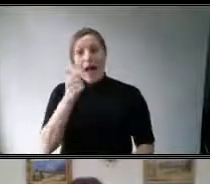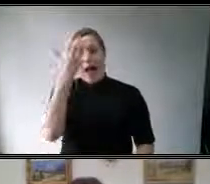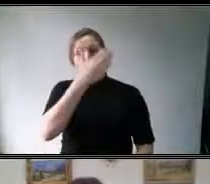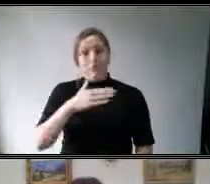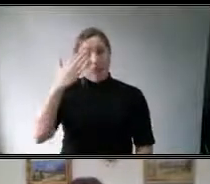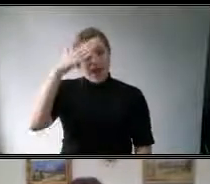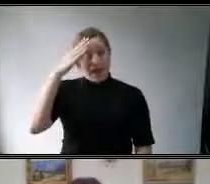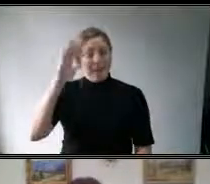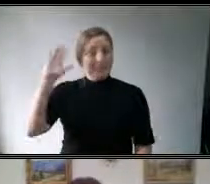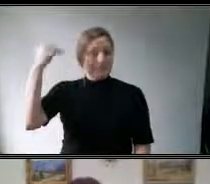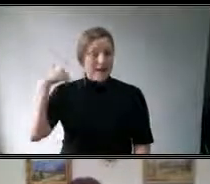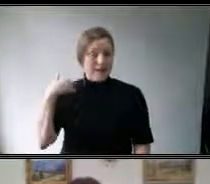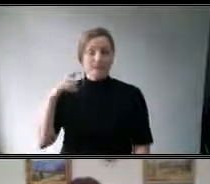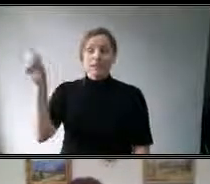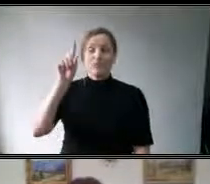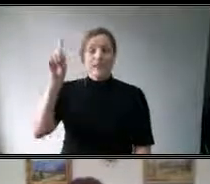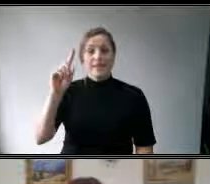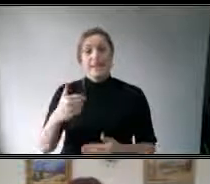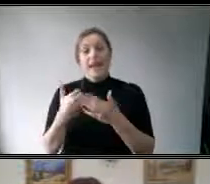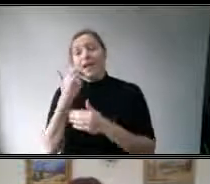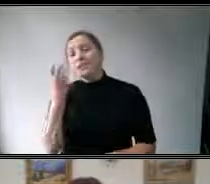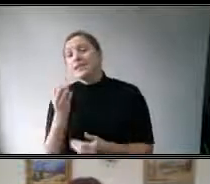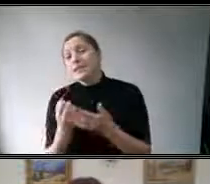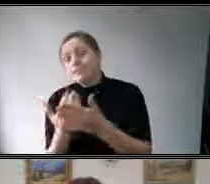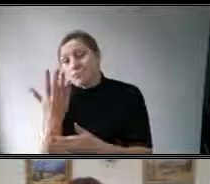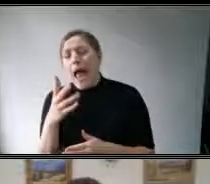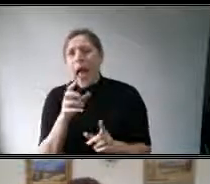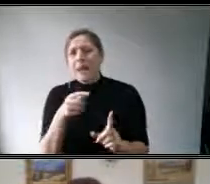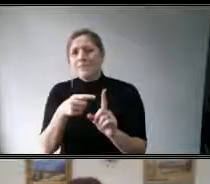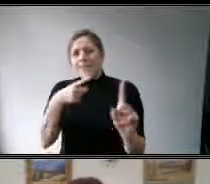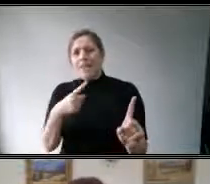emerging and especially those working in the creative arts of which we're all involved in